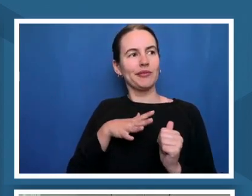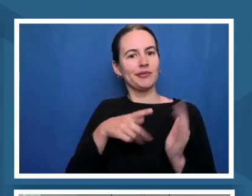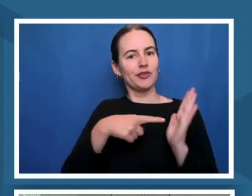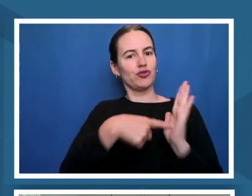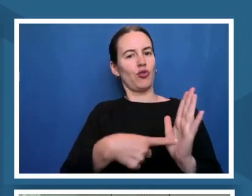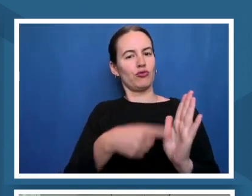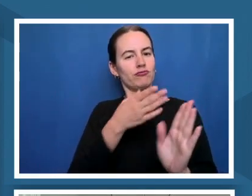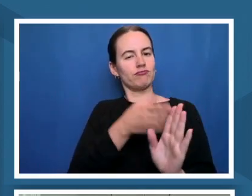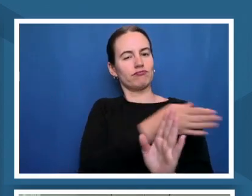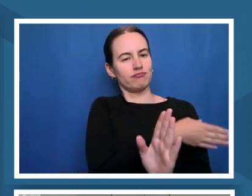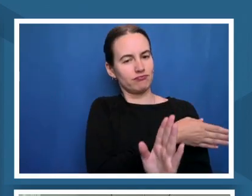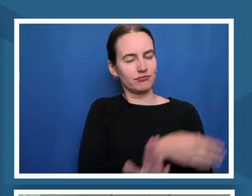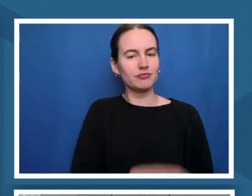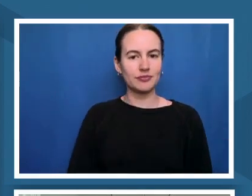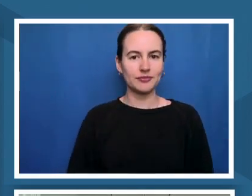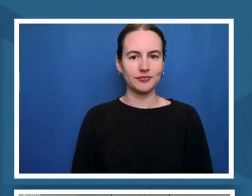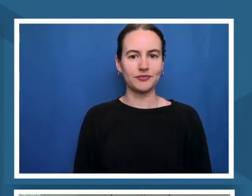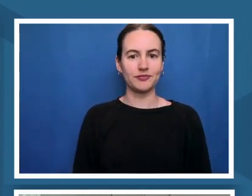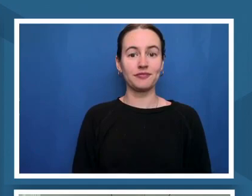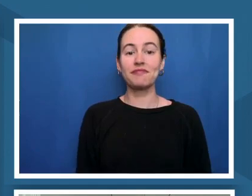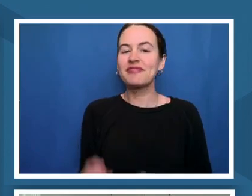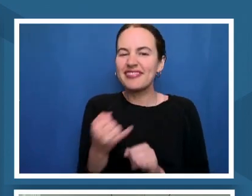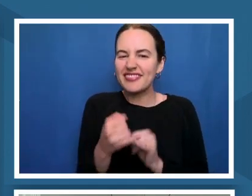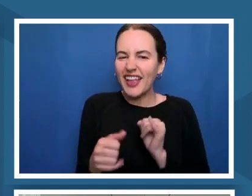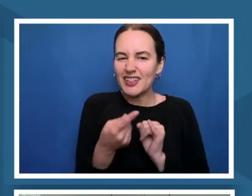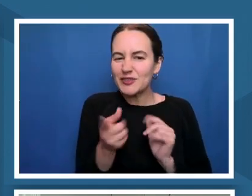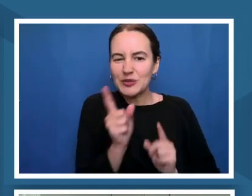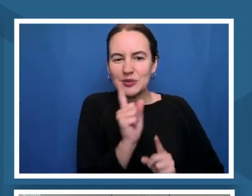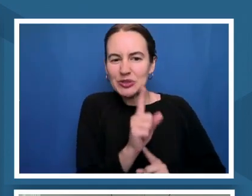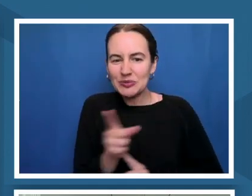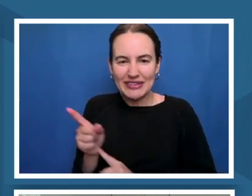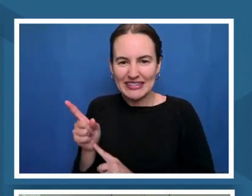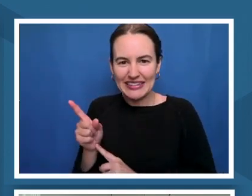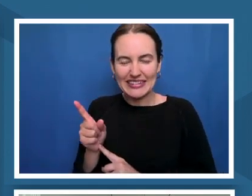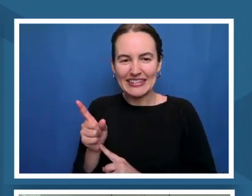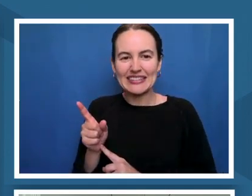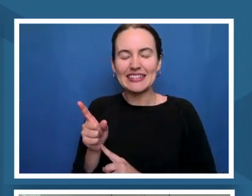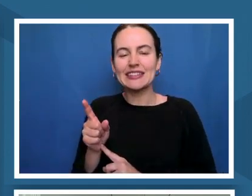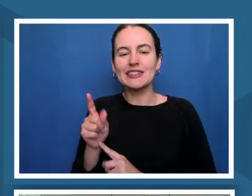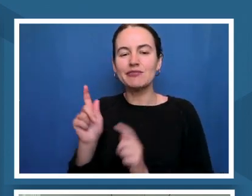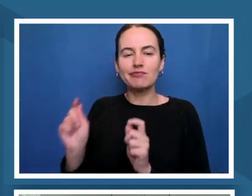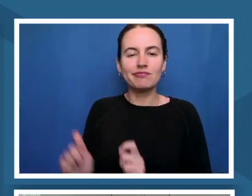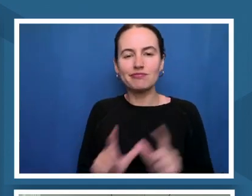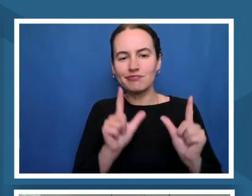so with our last few minutes together if you'll bring the next animation up